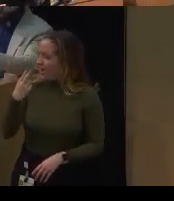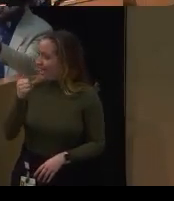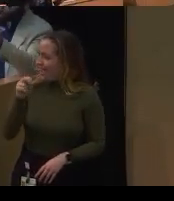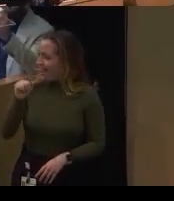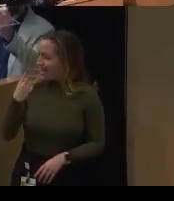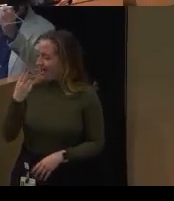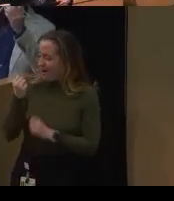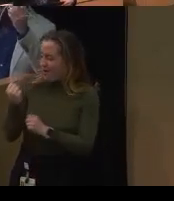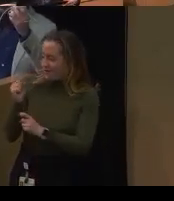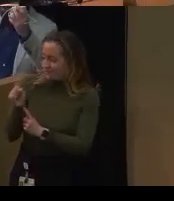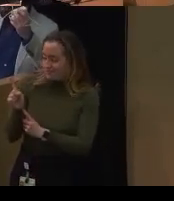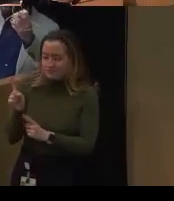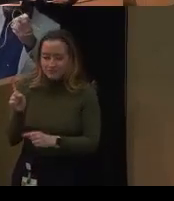we have a few that have come in over